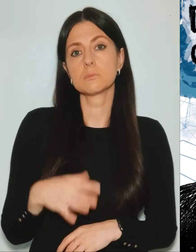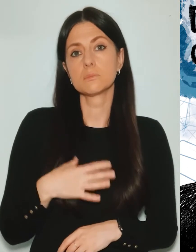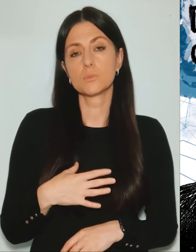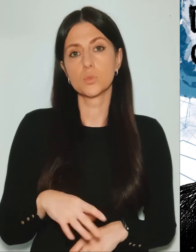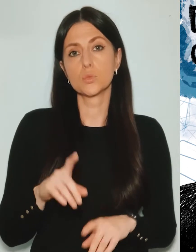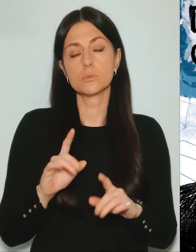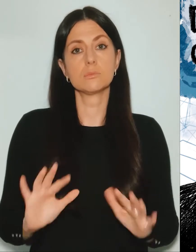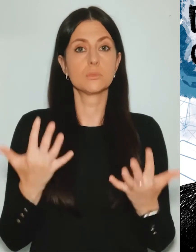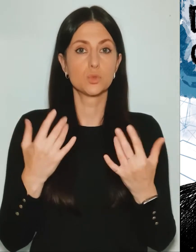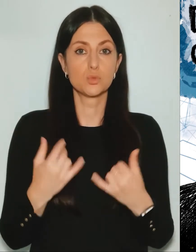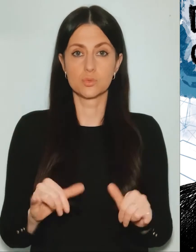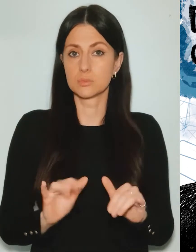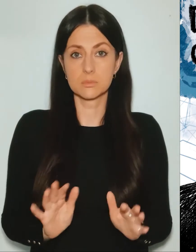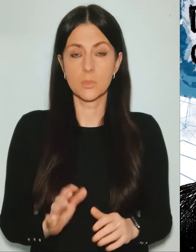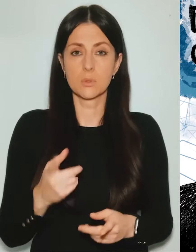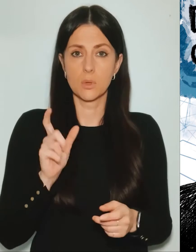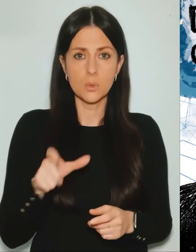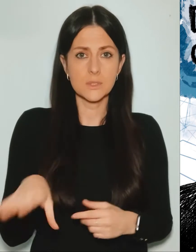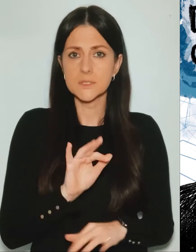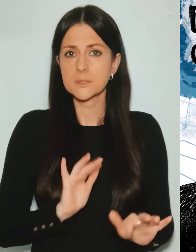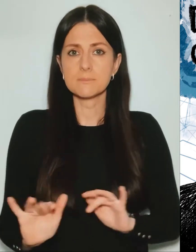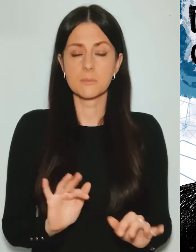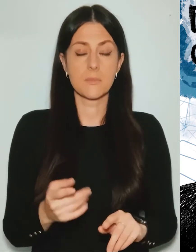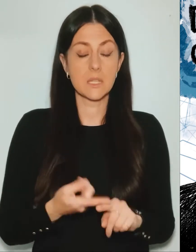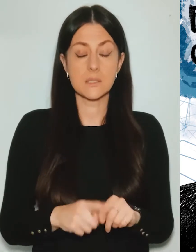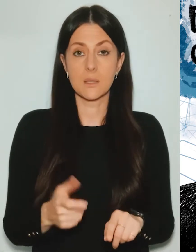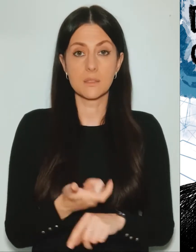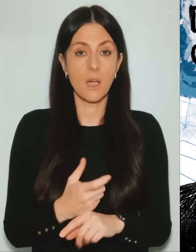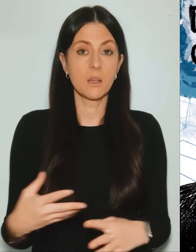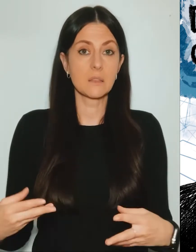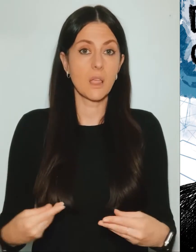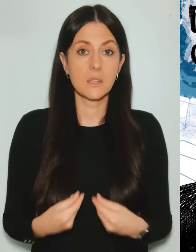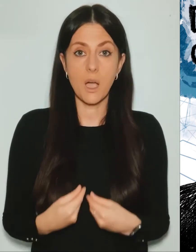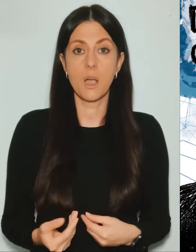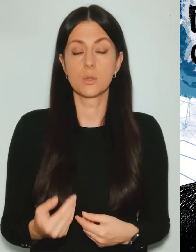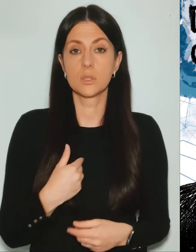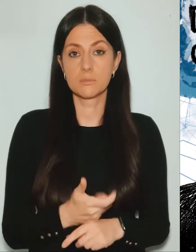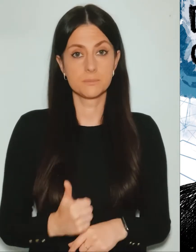And it was so inspiring! I was so proud to know these people personally!